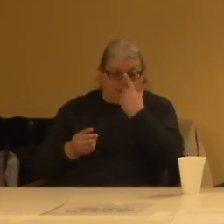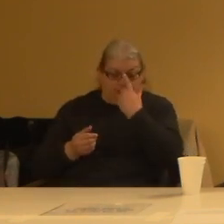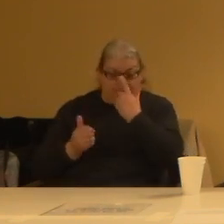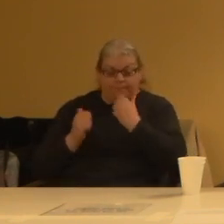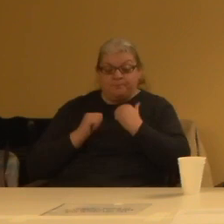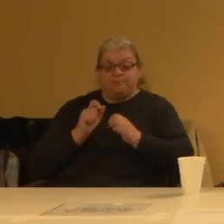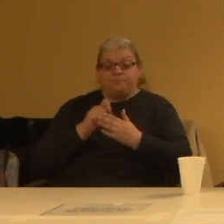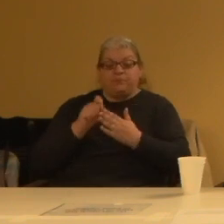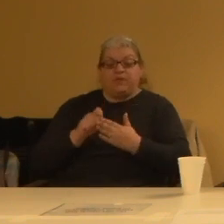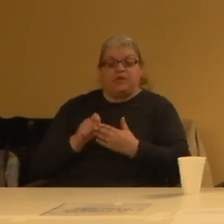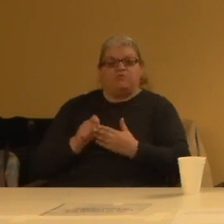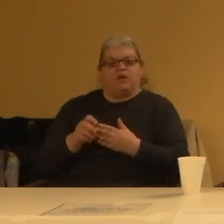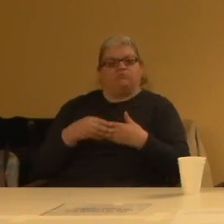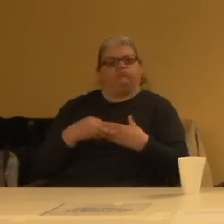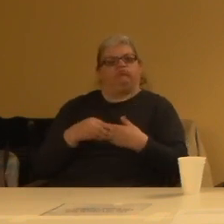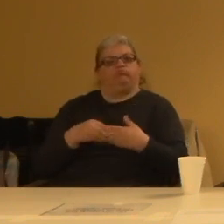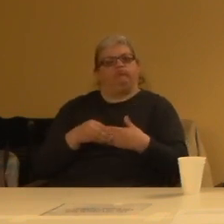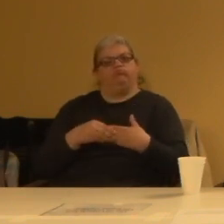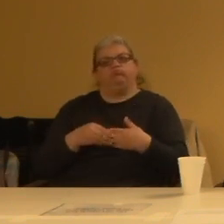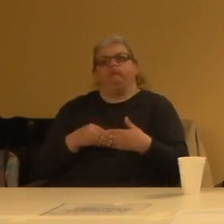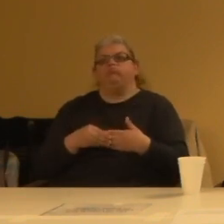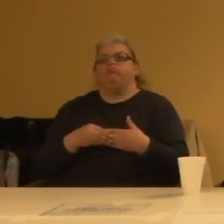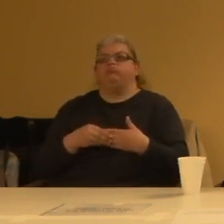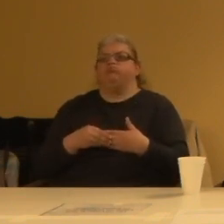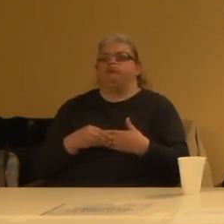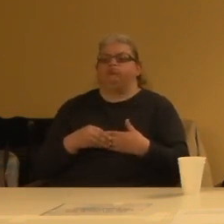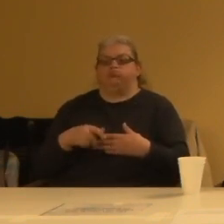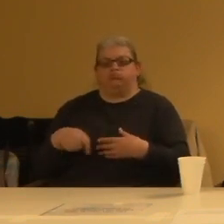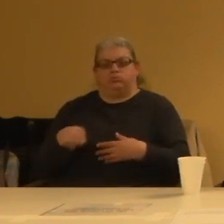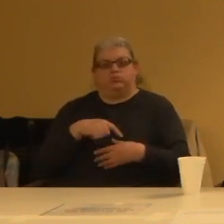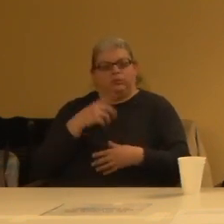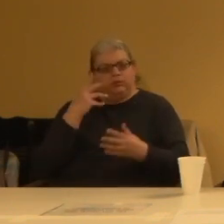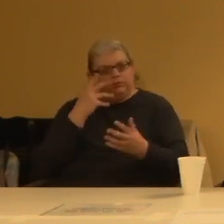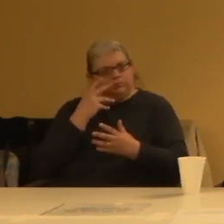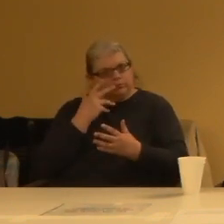and it is the age of the playwright, and playwrights are amazing, as they often do,